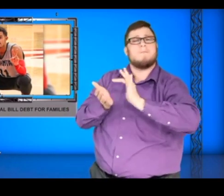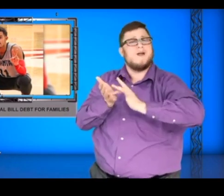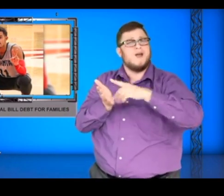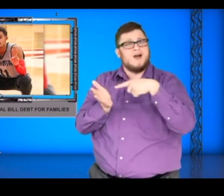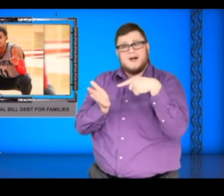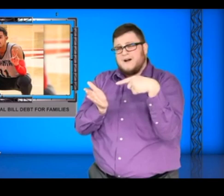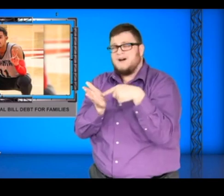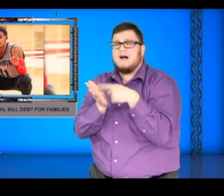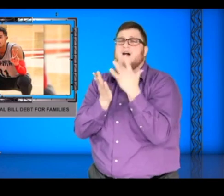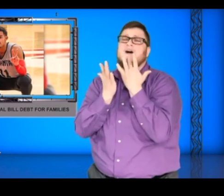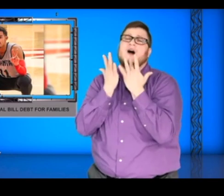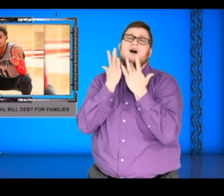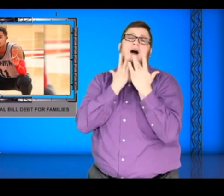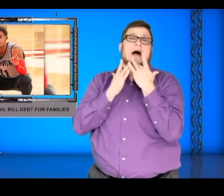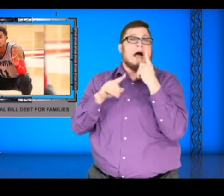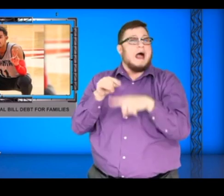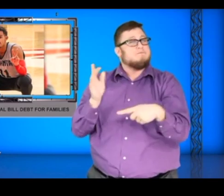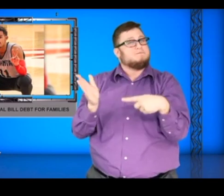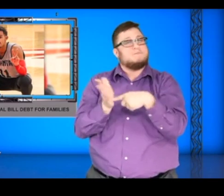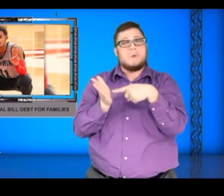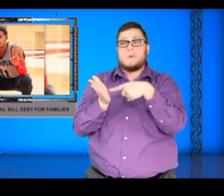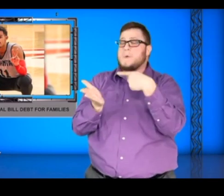for needy families.